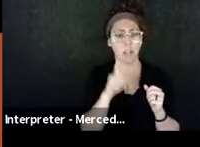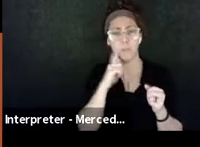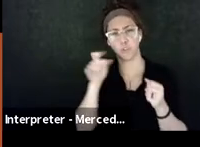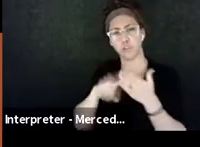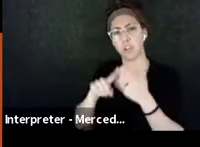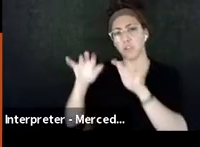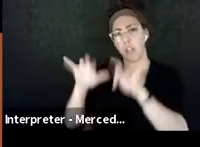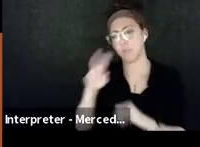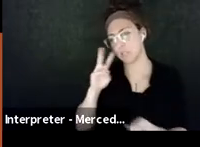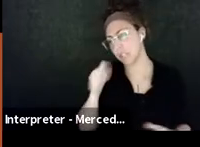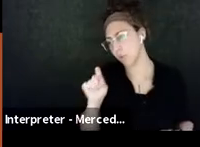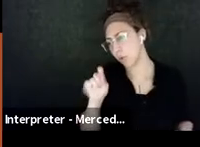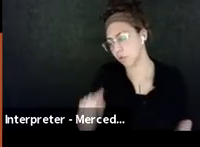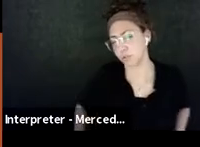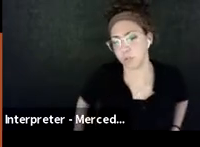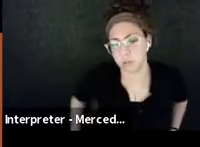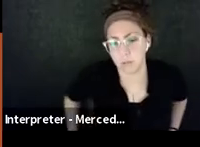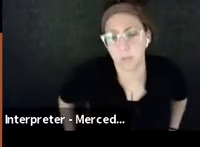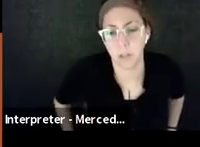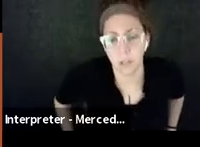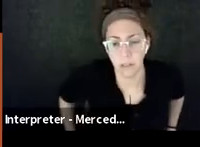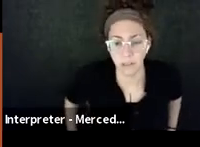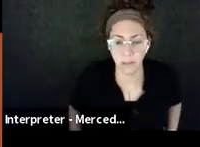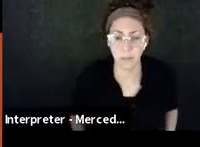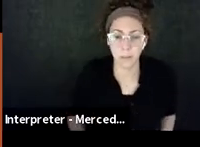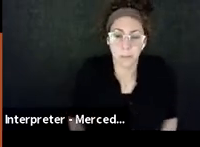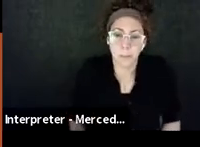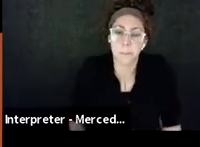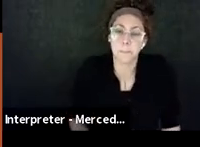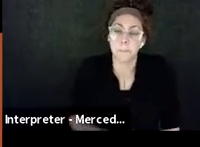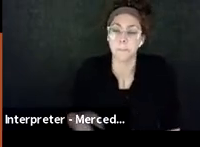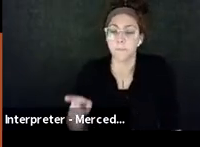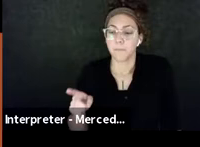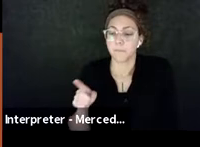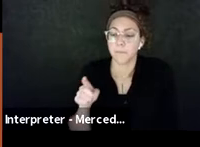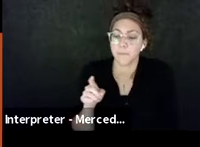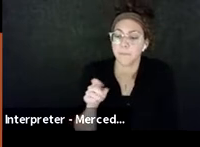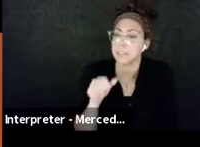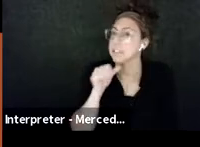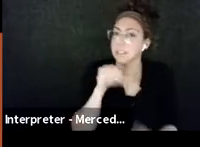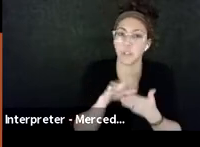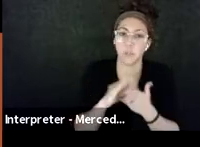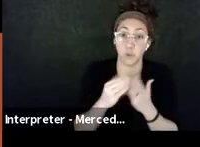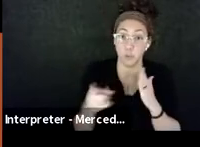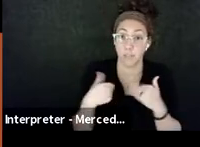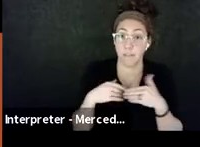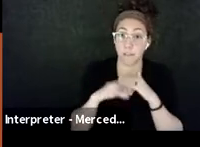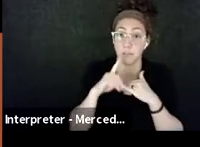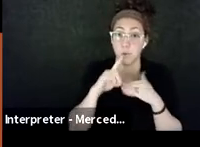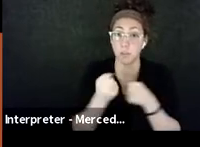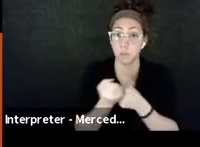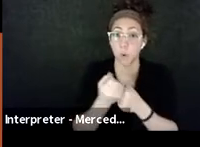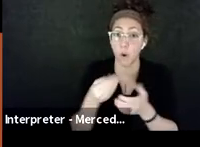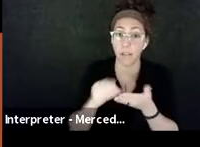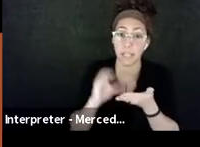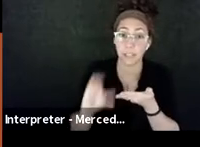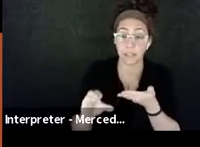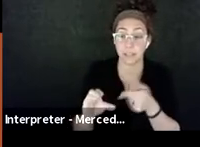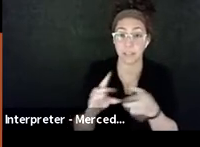Natalie Chavez: Lucy. There's one here, it says, Will undocumented students have access to the support or funding, since it's connected to financial aid.